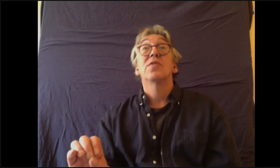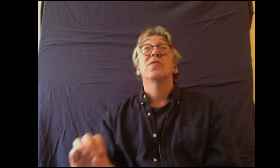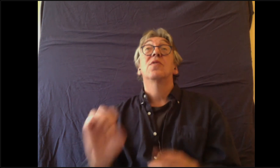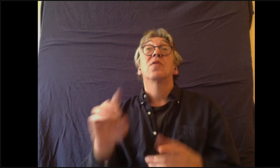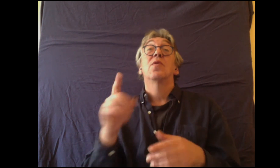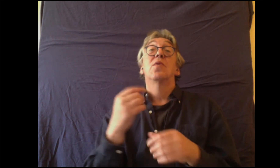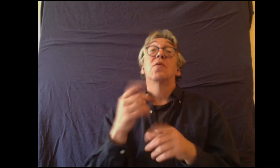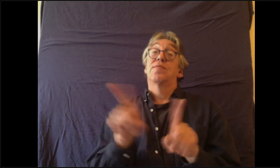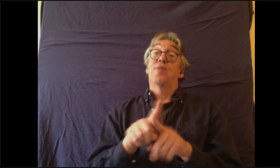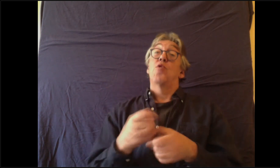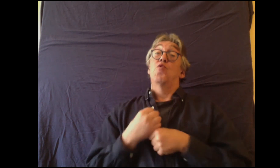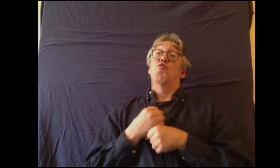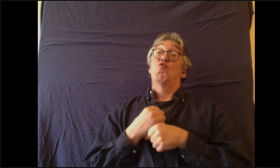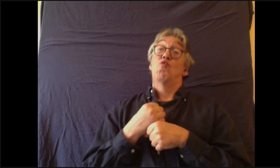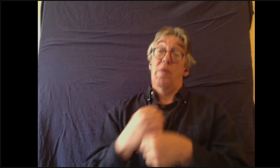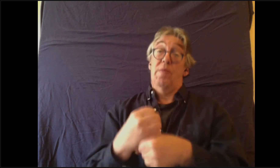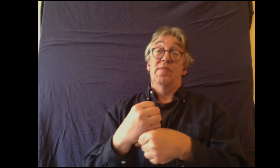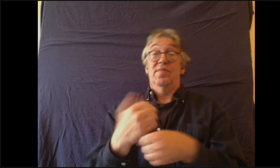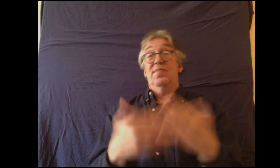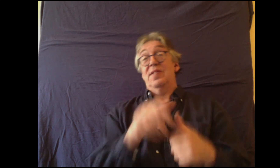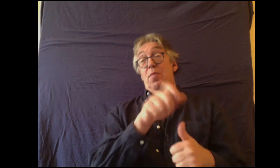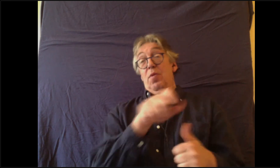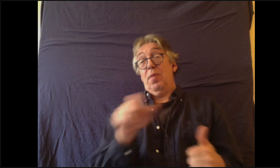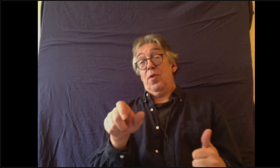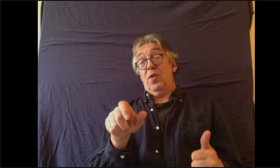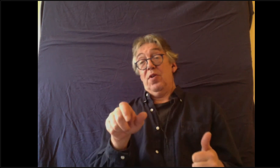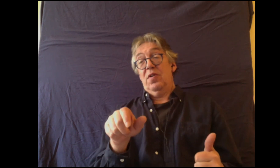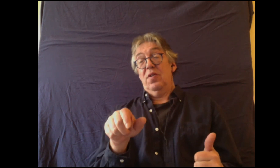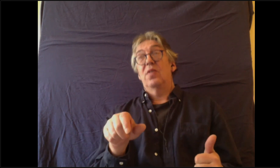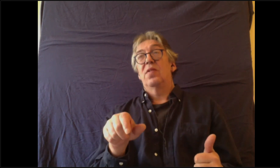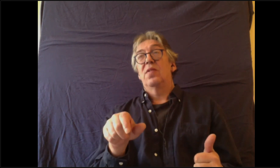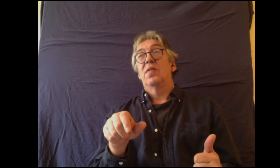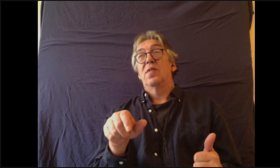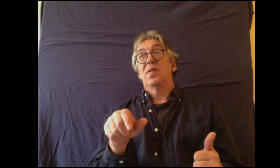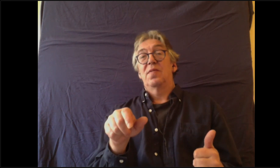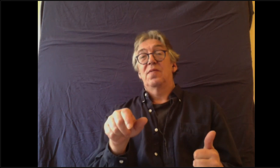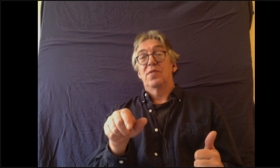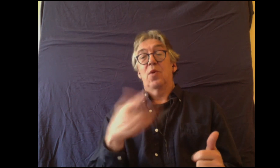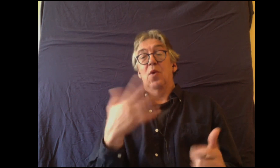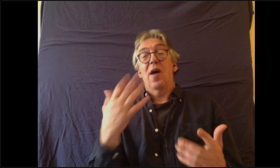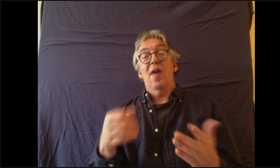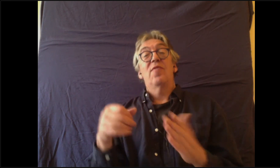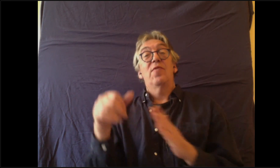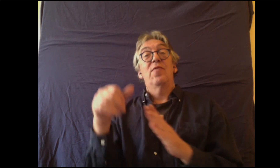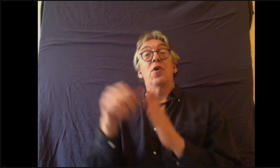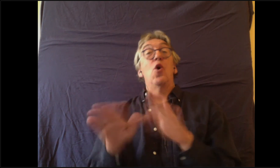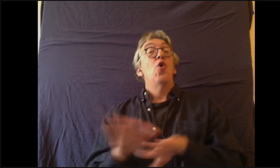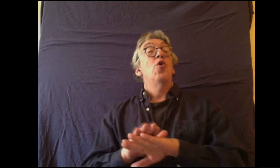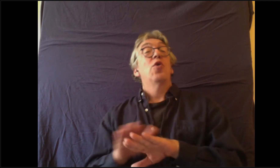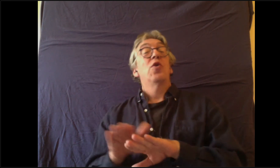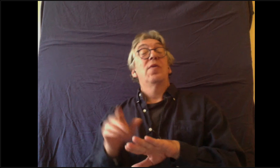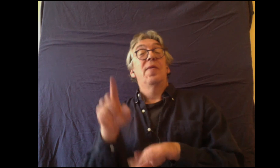So that list that I had of what not to do, like don't replace the DPOs in their advocacy work,